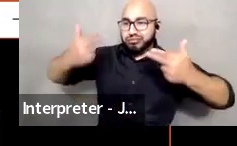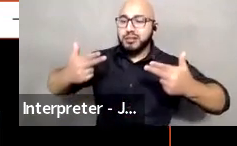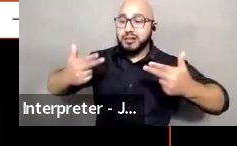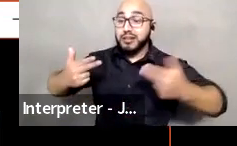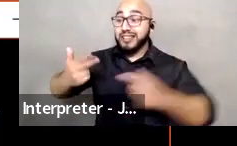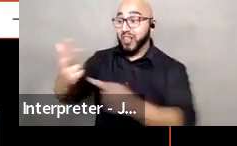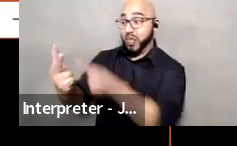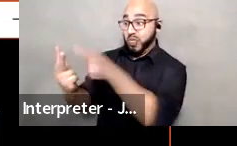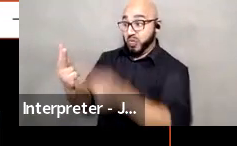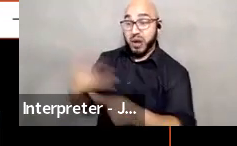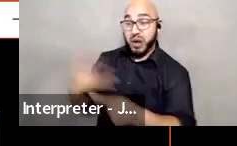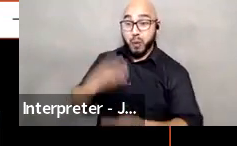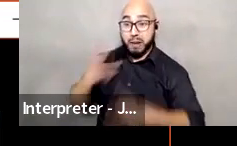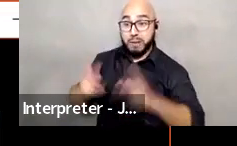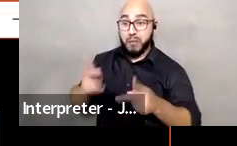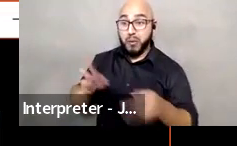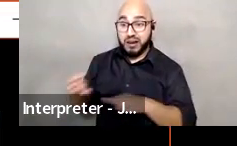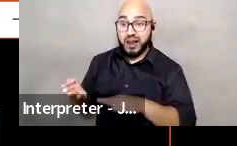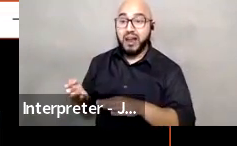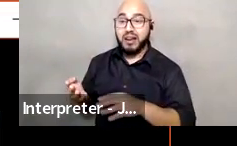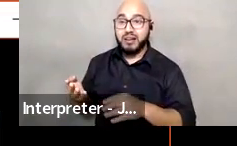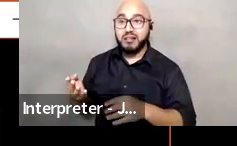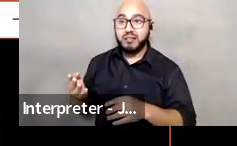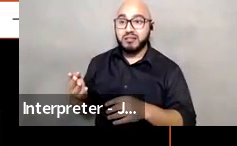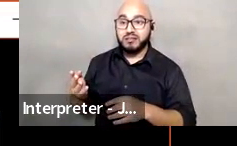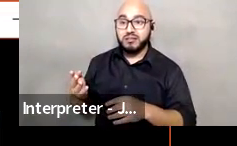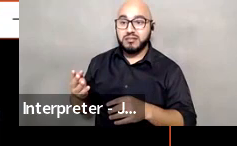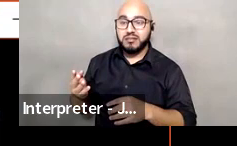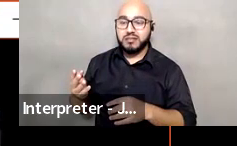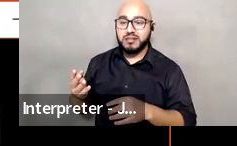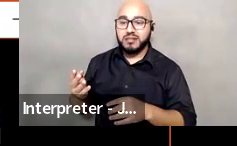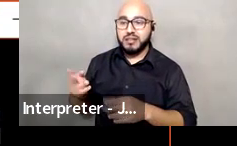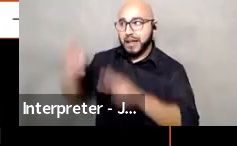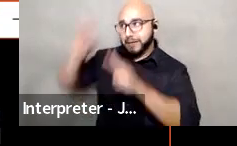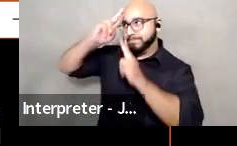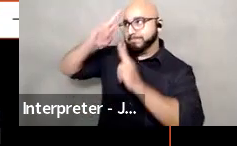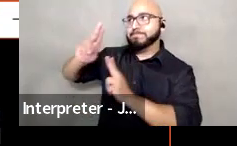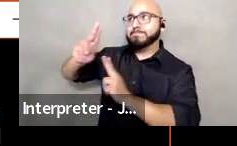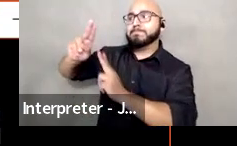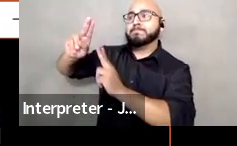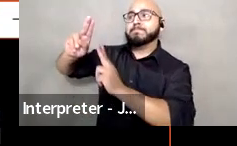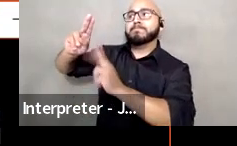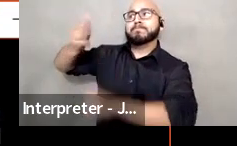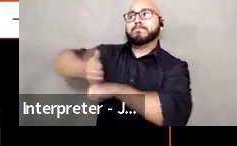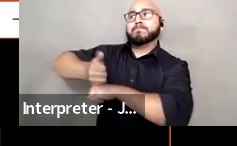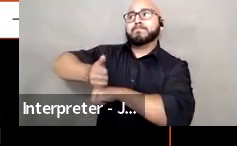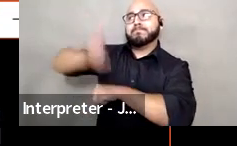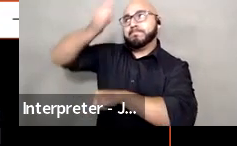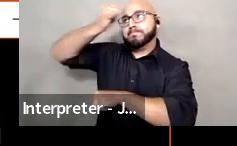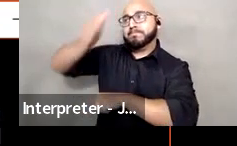People who were killed. Get. Memorialized here as they were fighting for white. Supremacy.